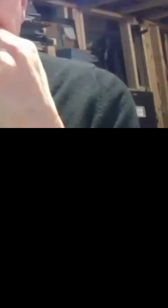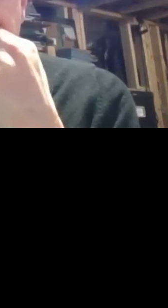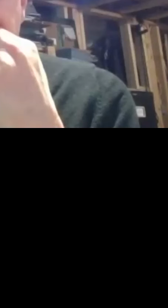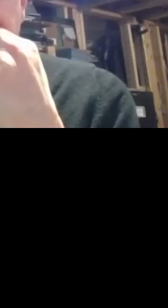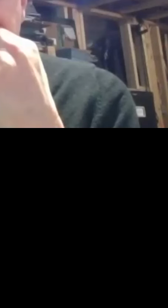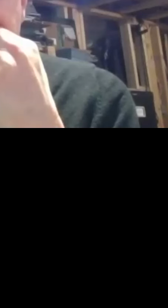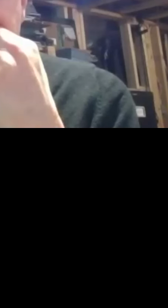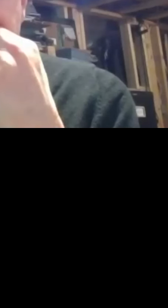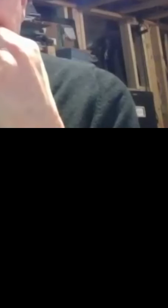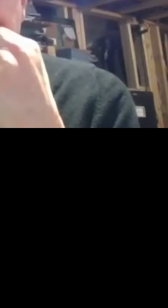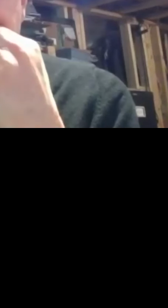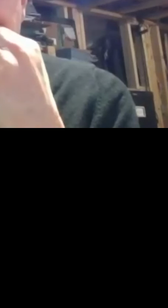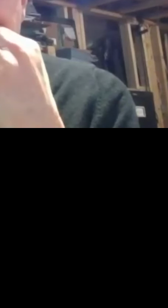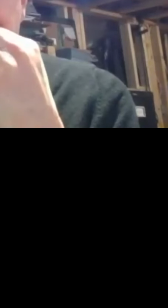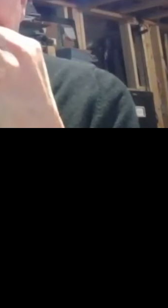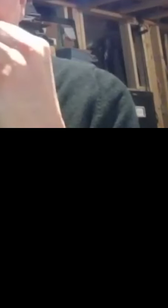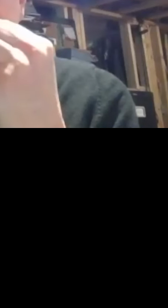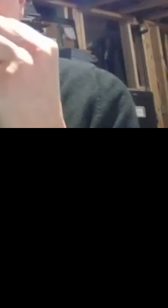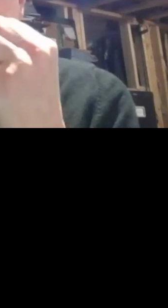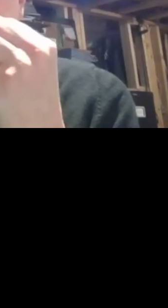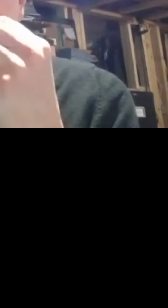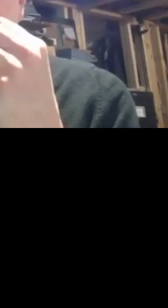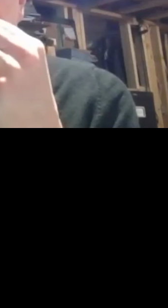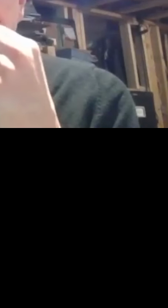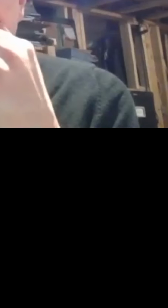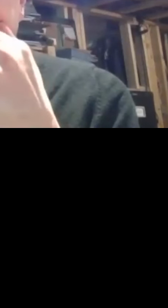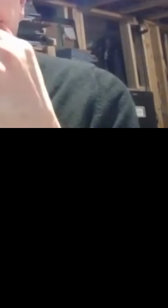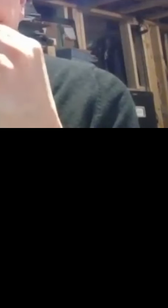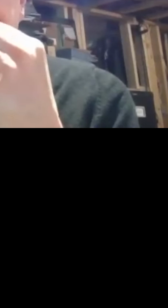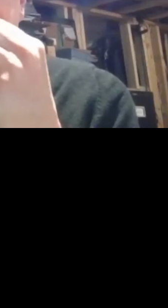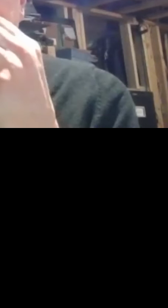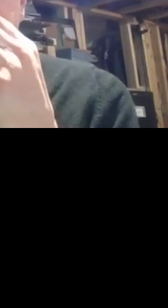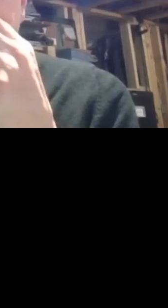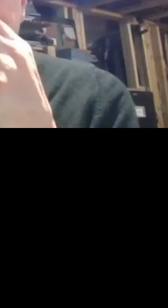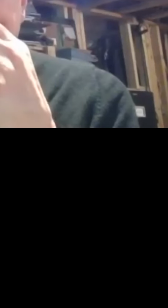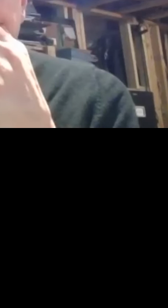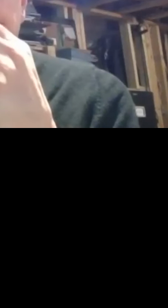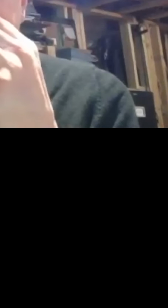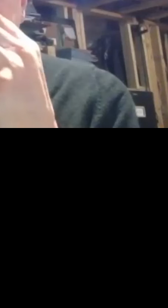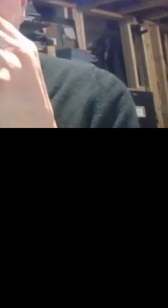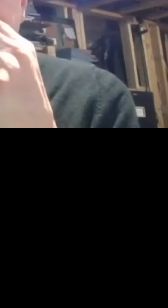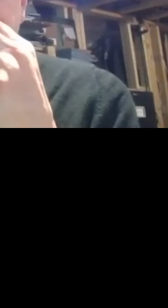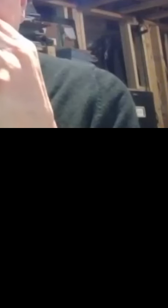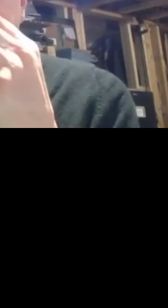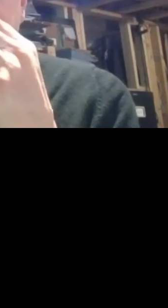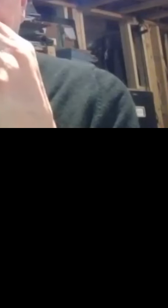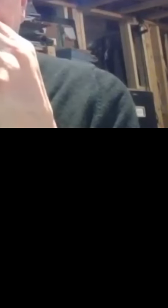for my experience